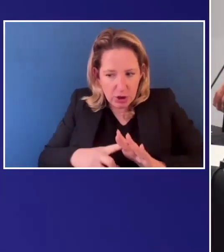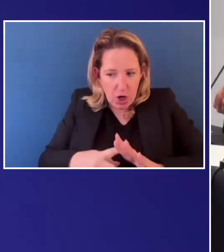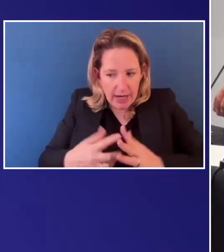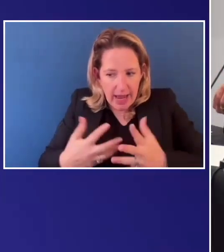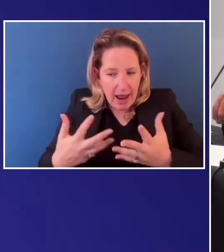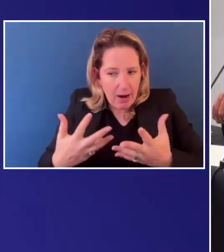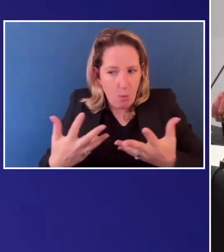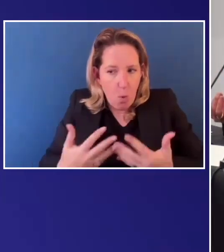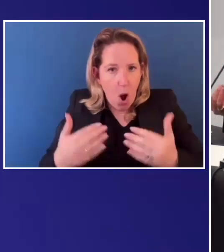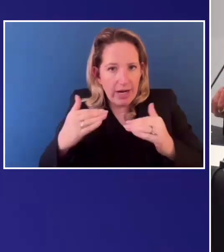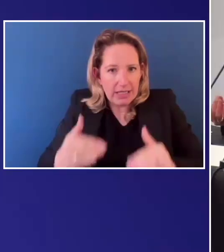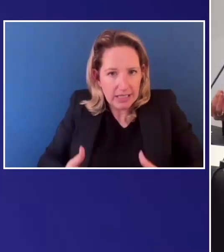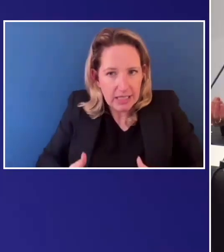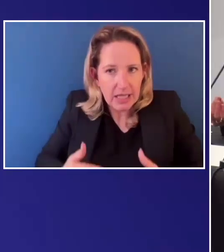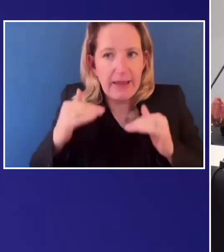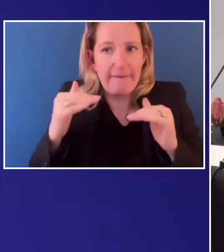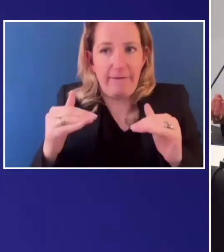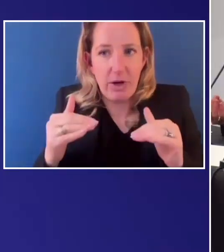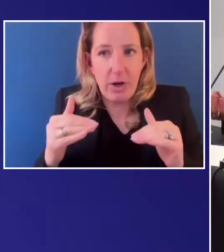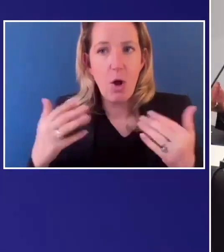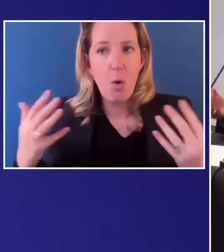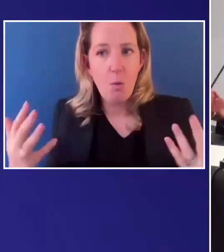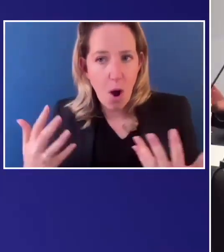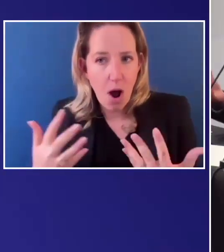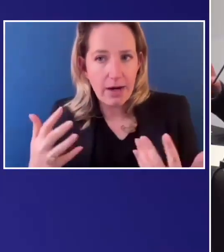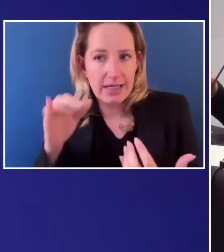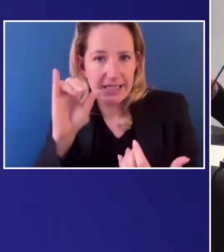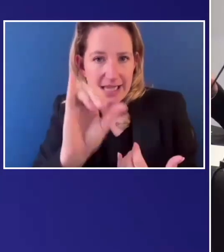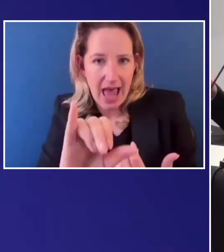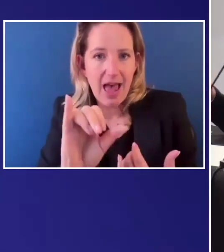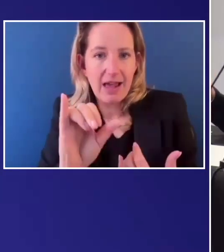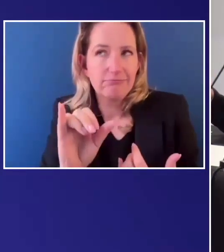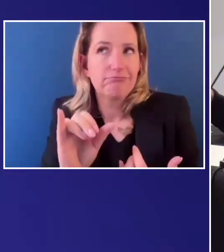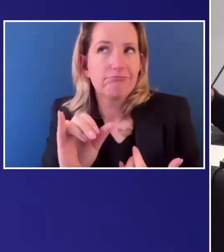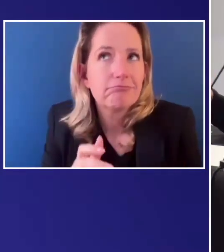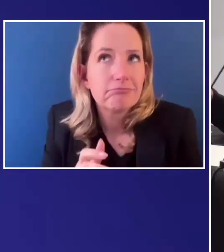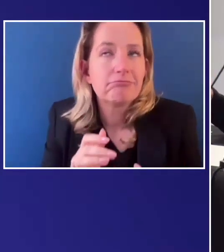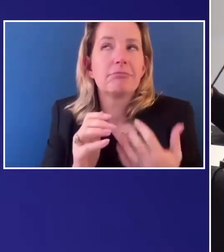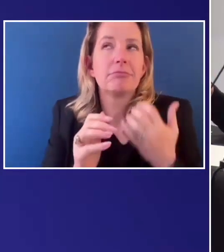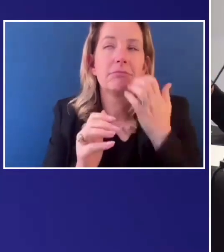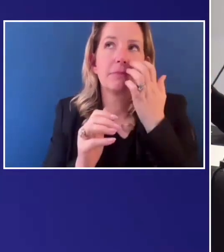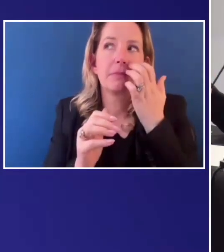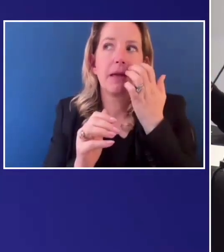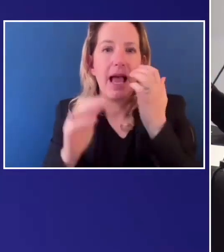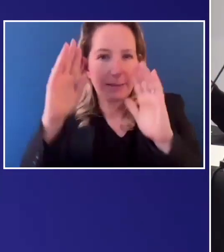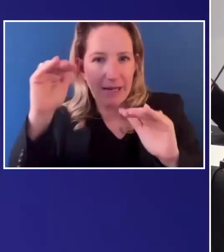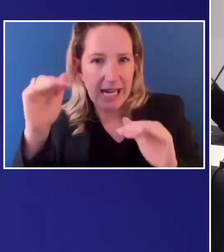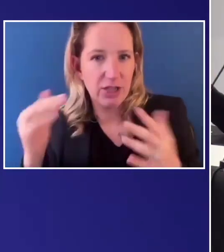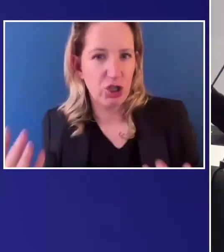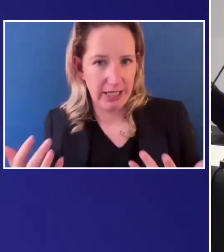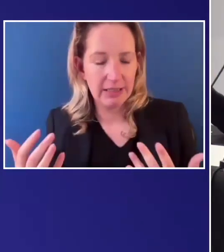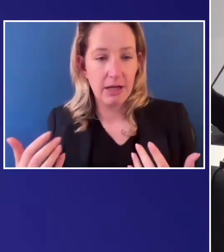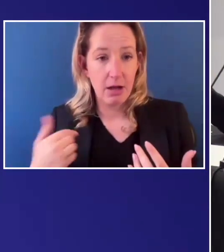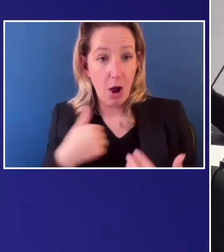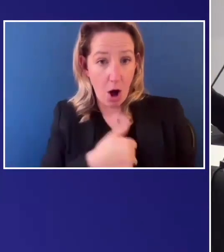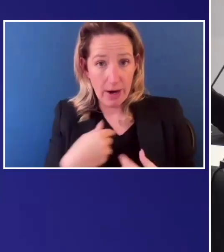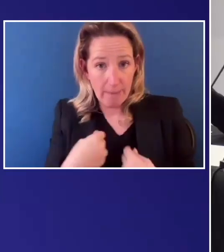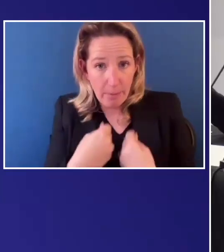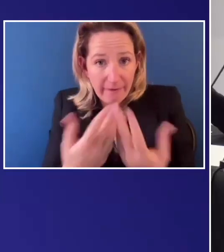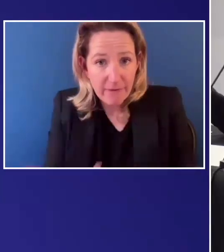and to understand what our expectations are. I mean, it should be all about are we, are we providing value to the student?